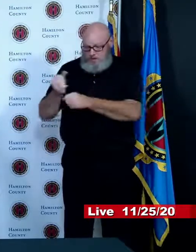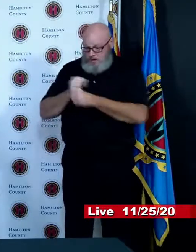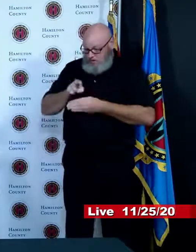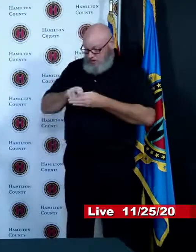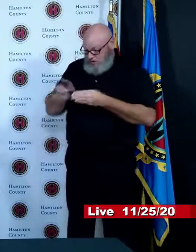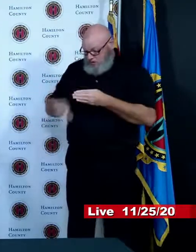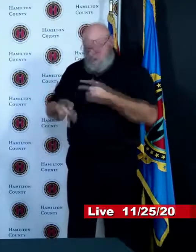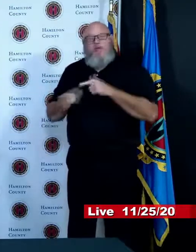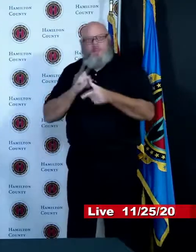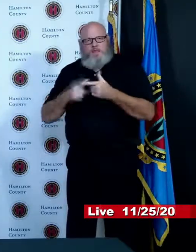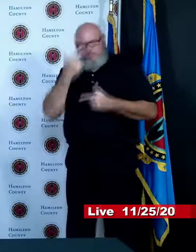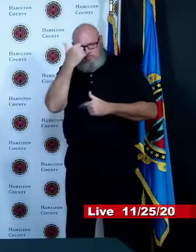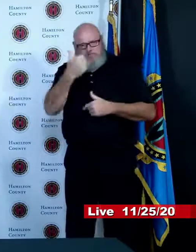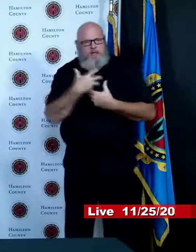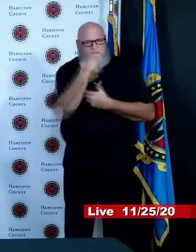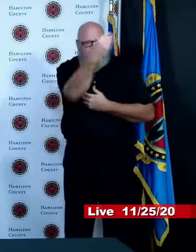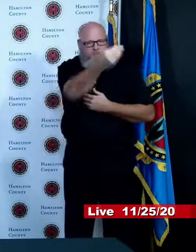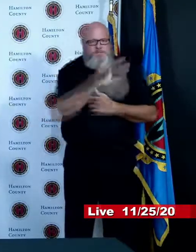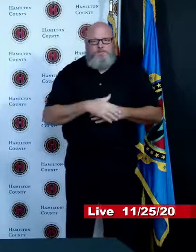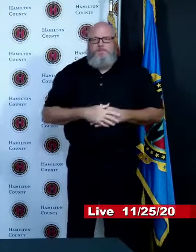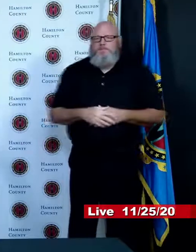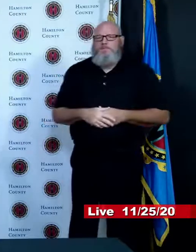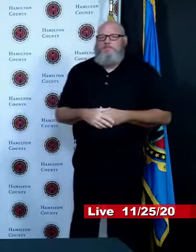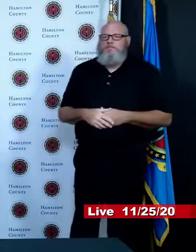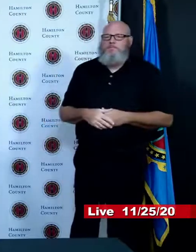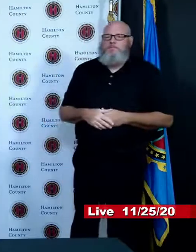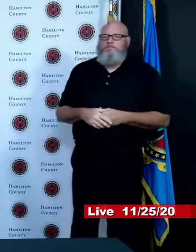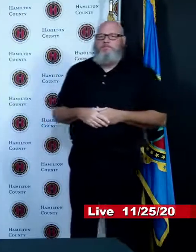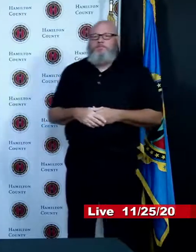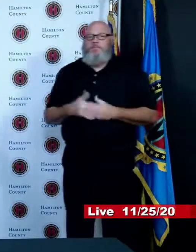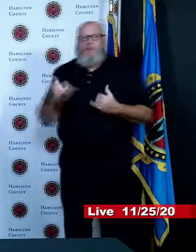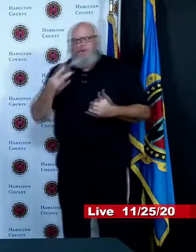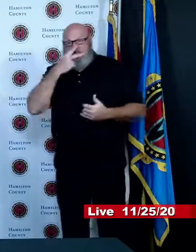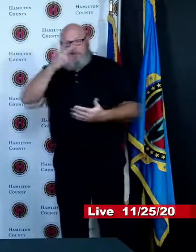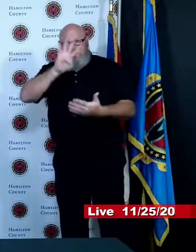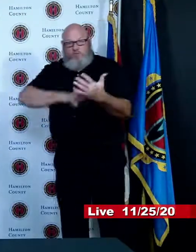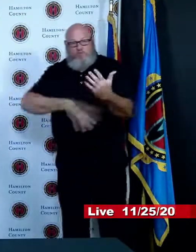as mentioned for over a month each week I would stand at this podium and share that we've had